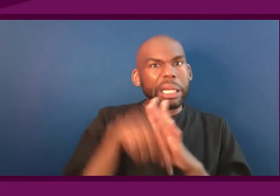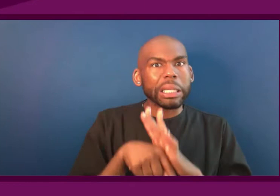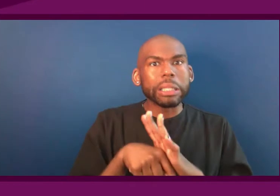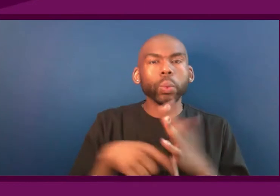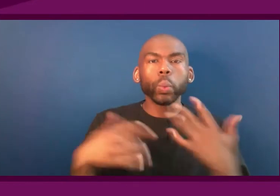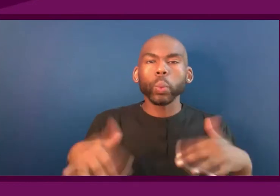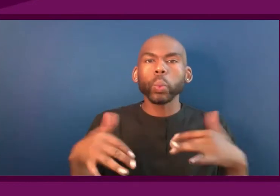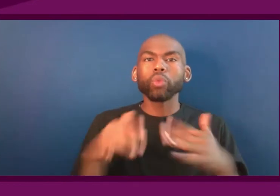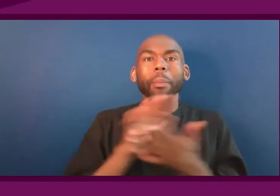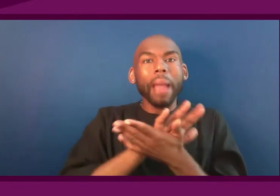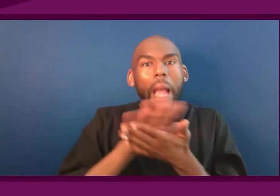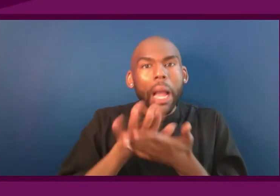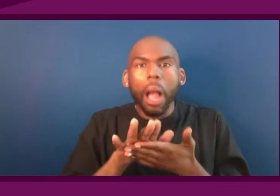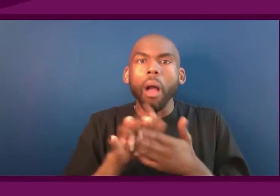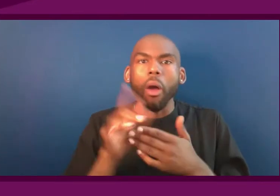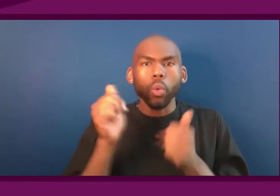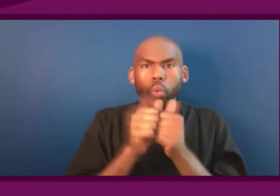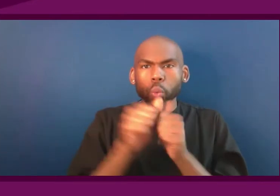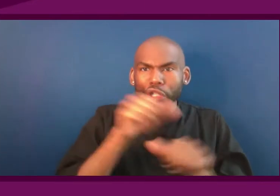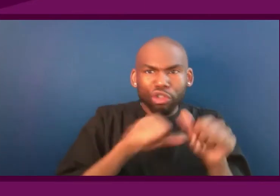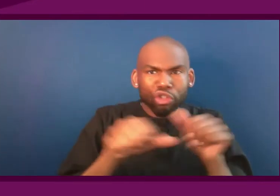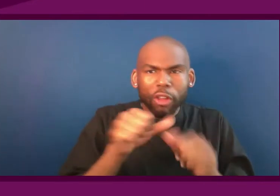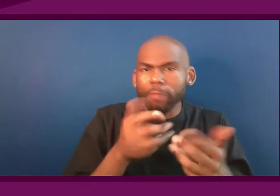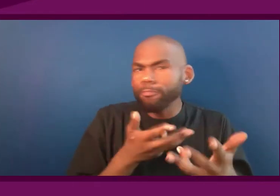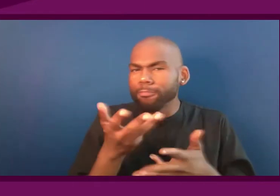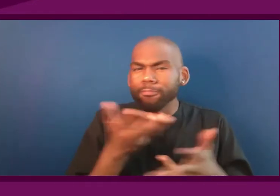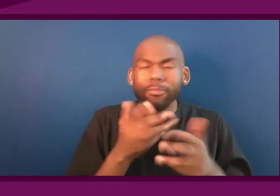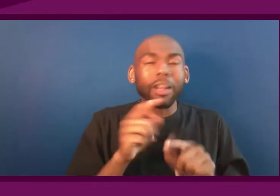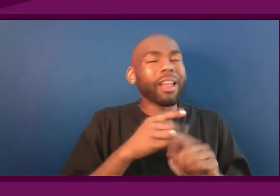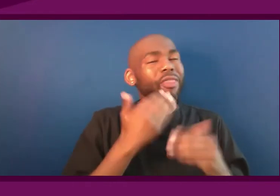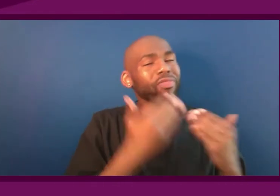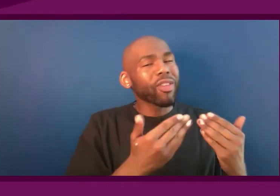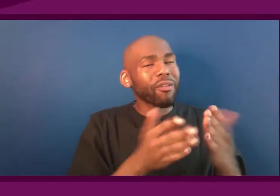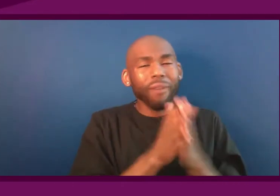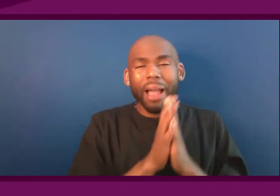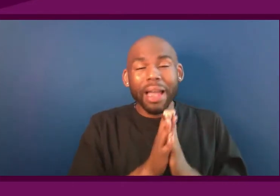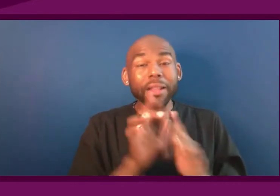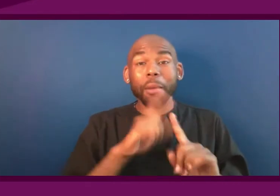happen to everyone. Sometimes it might be hard for other people to relate to other people's plights,